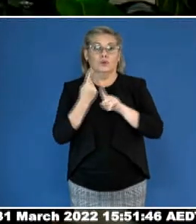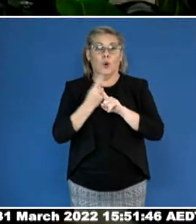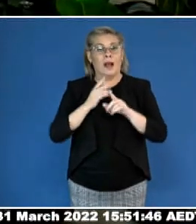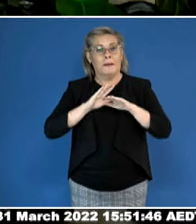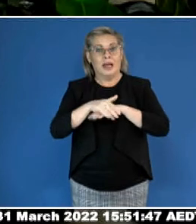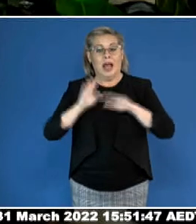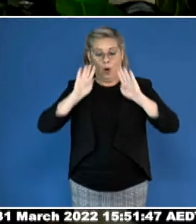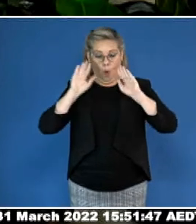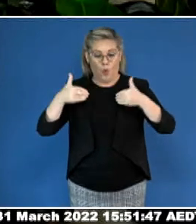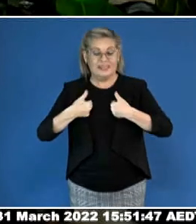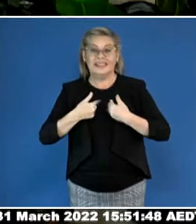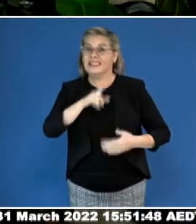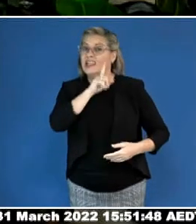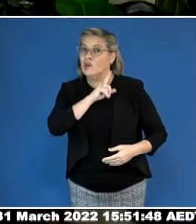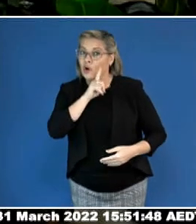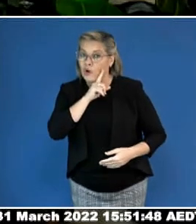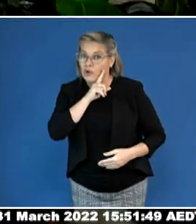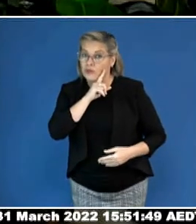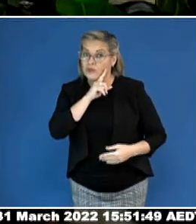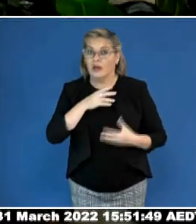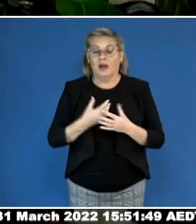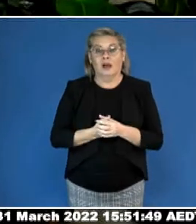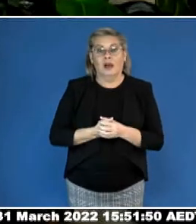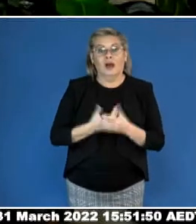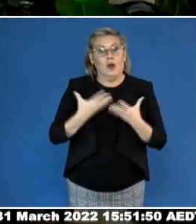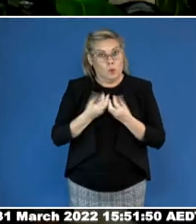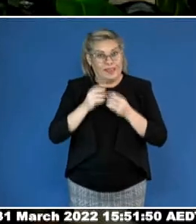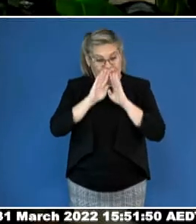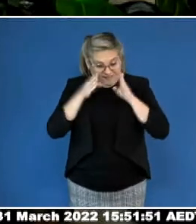individuals, with a particular focus on family, domestic and sexual violence.